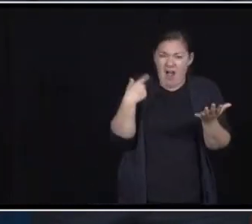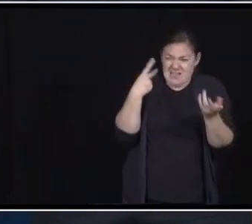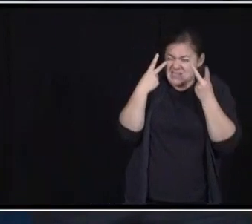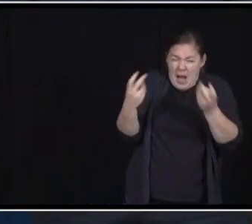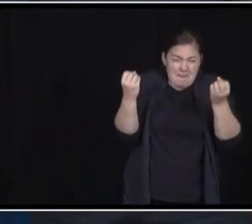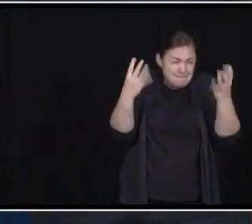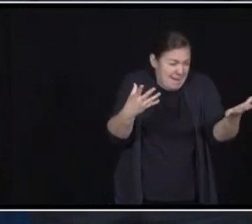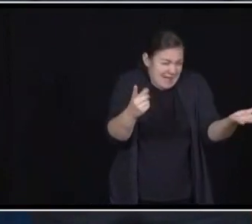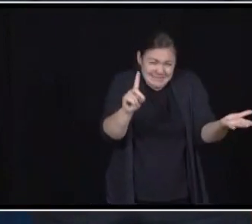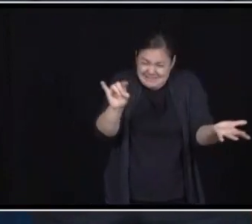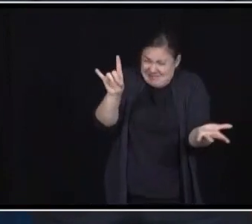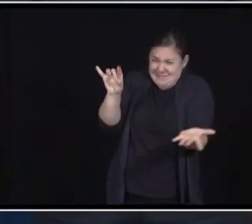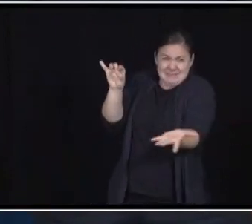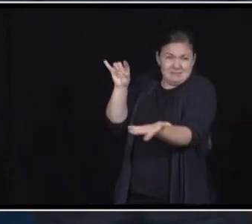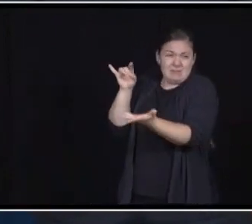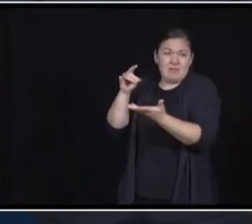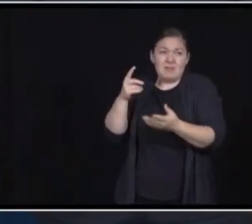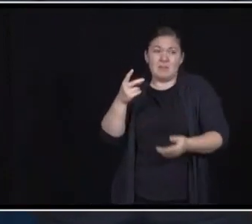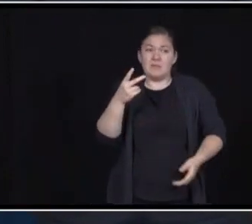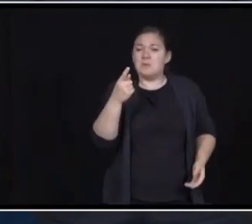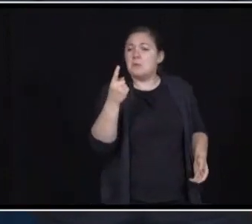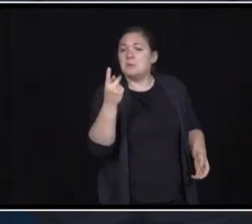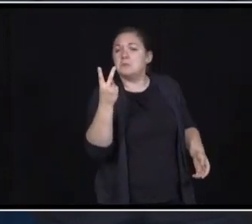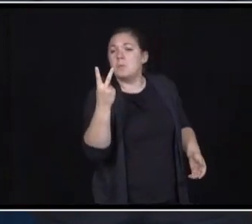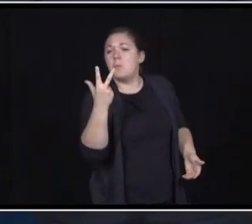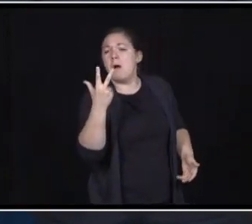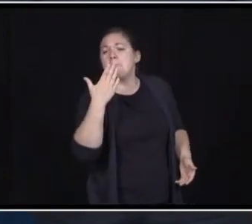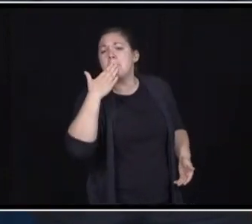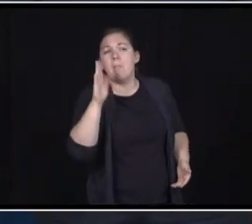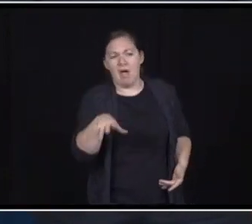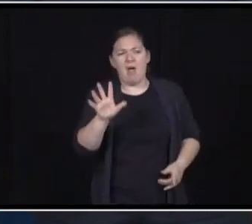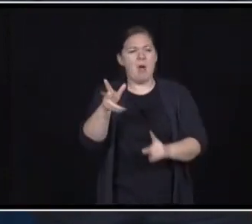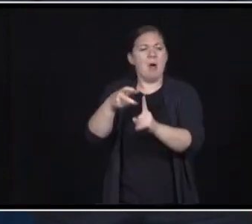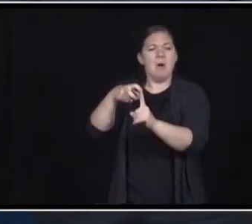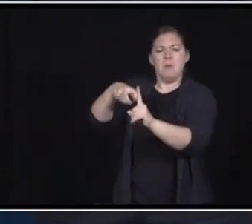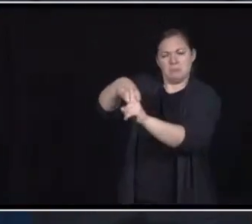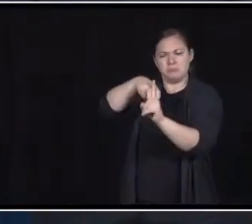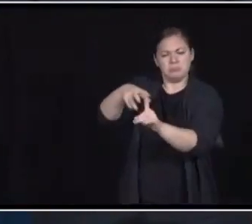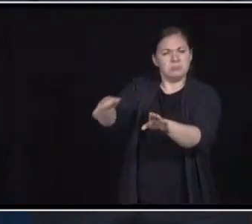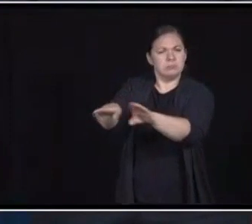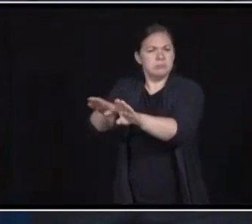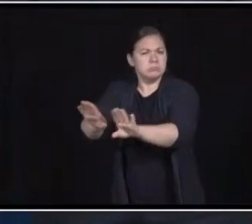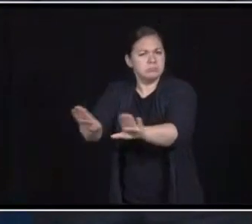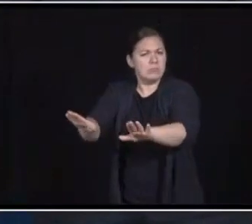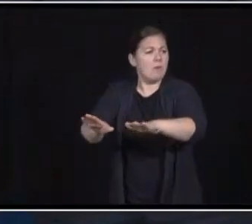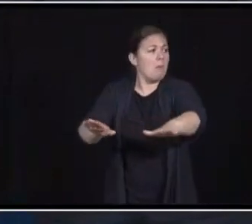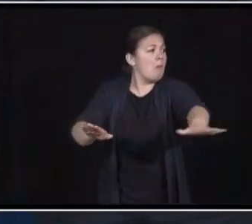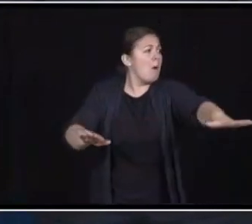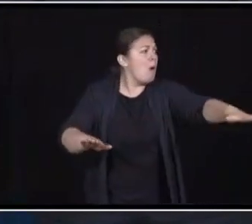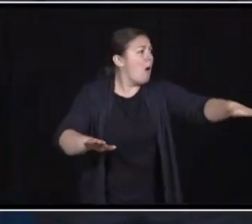They have been following the guidelines, putting up barriers, wearing masks, hand sanitizer, separating the tables by 6 feet.